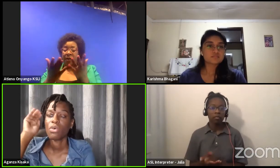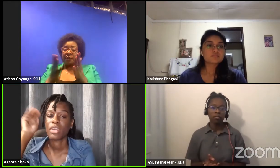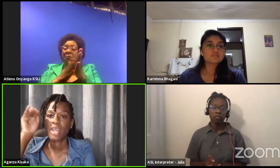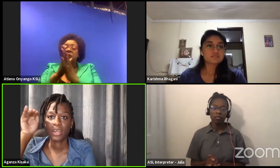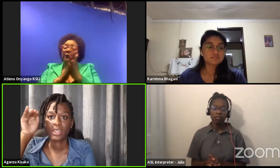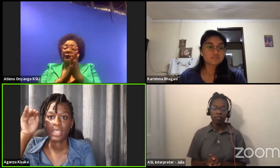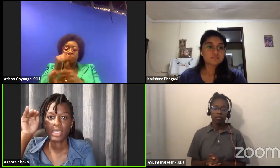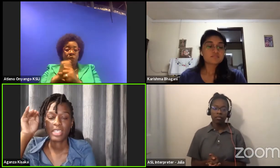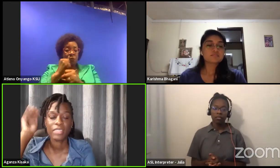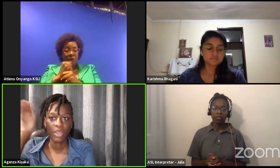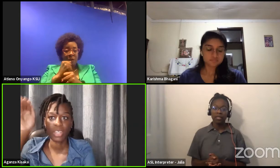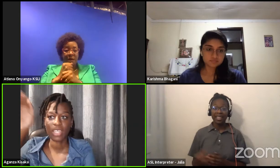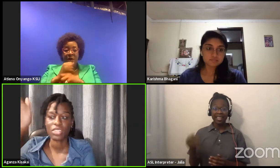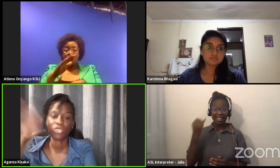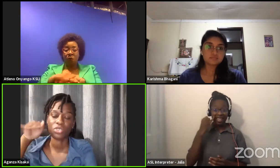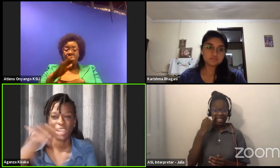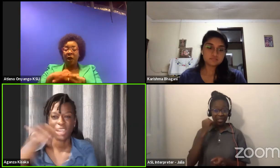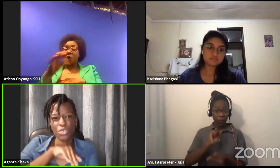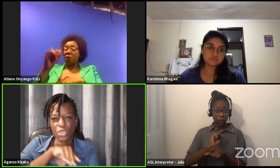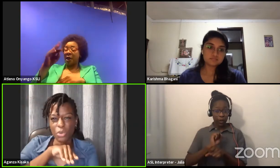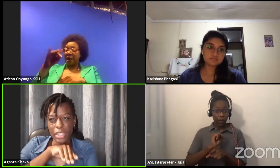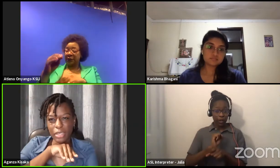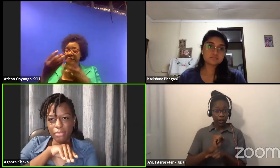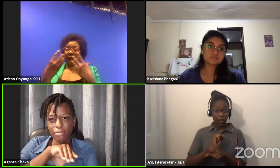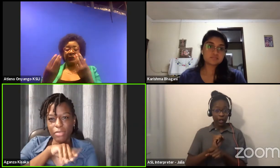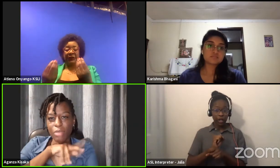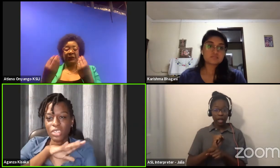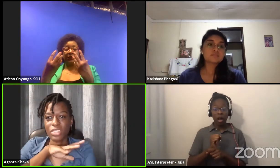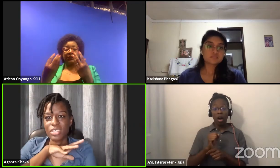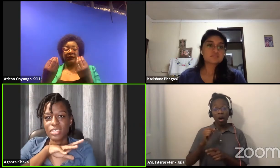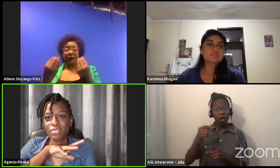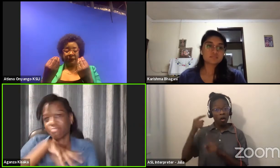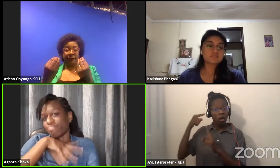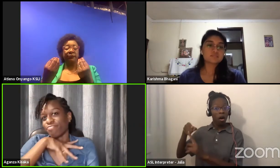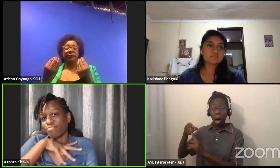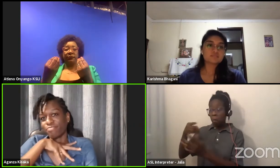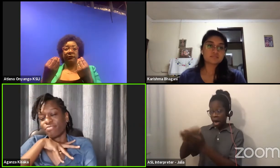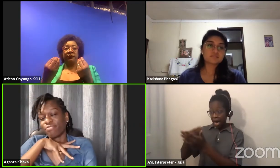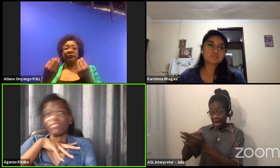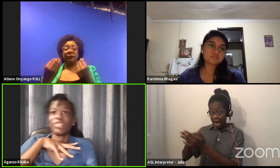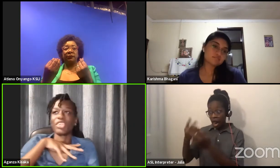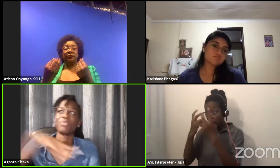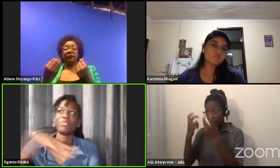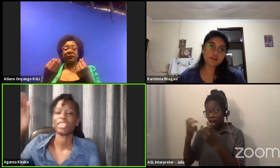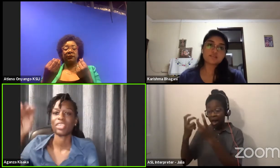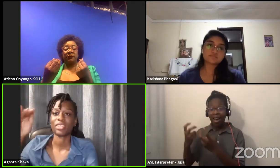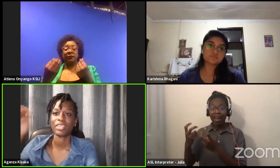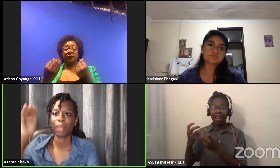or an accolade, it's very easy to dilute your work because, you know, right.